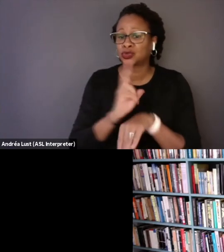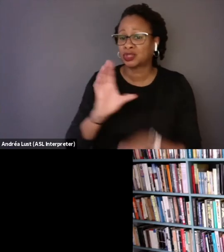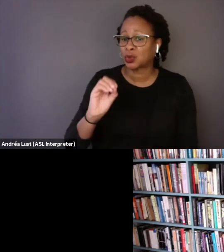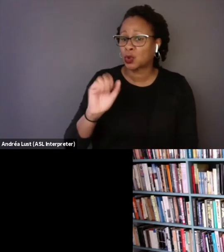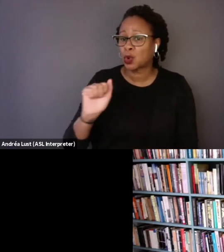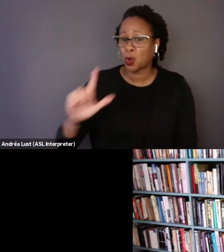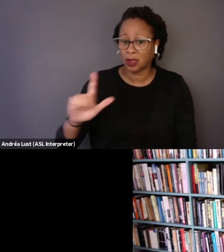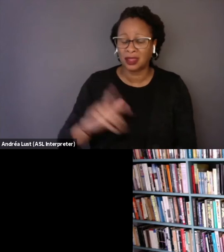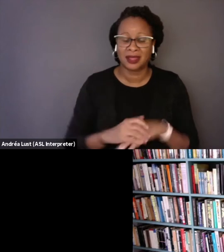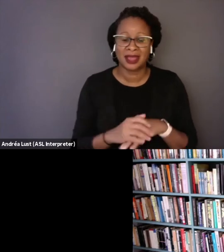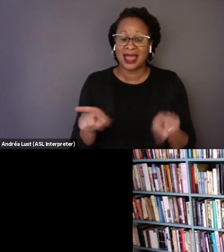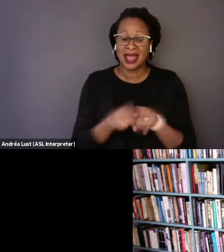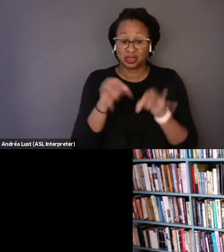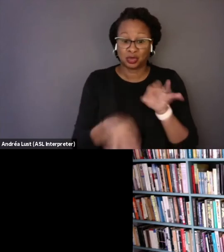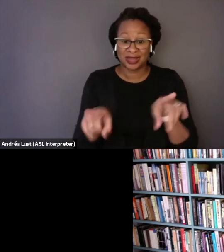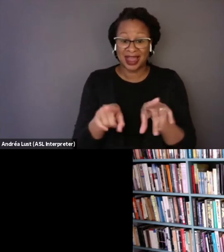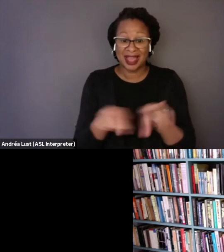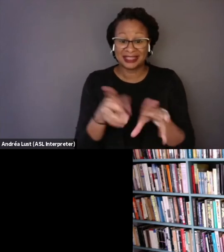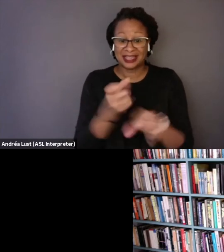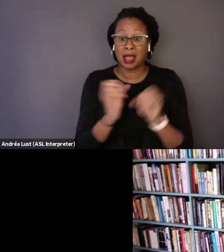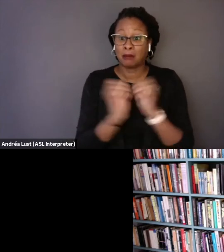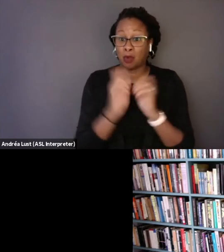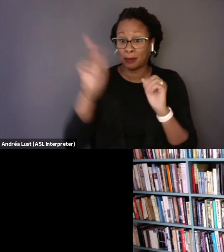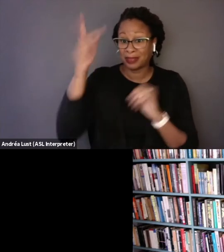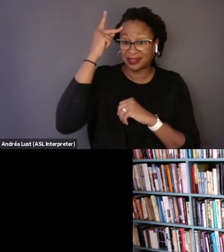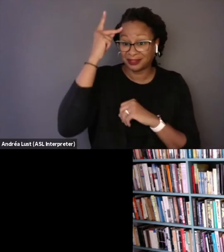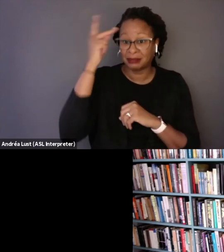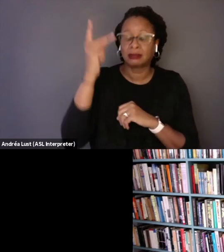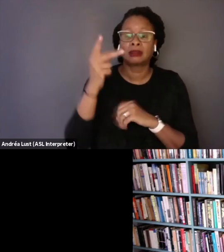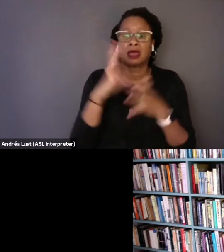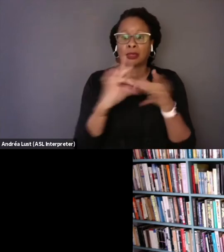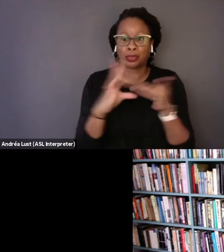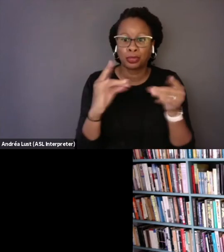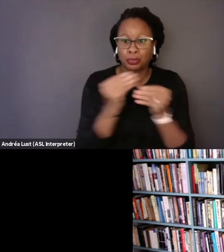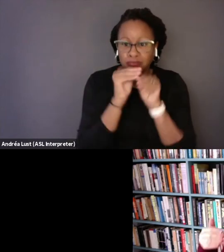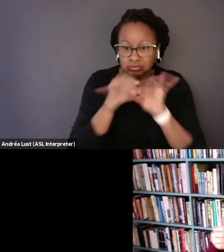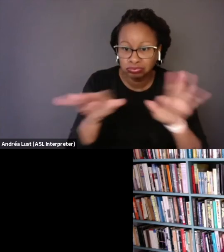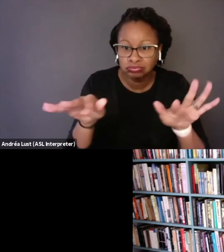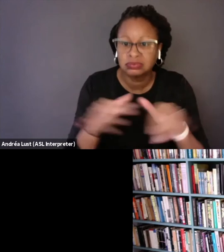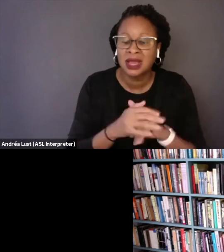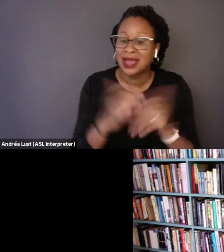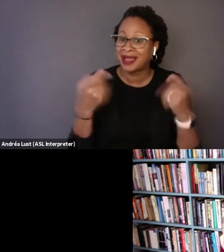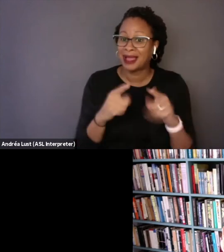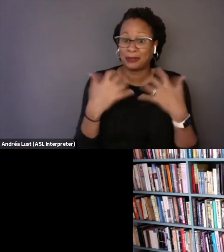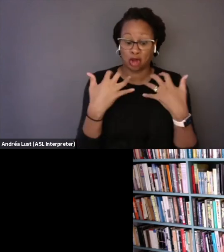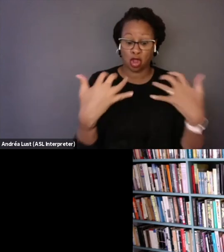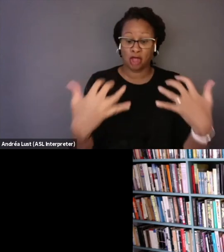As soon as he did get more political, for lack of a more subtle word, his audience began to shrink and he saw that